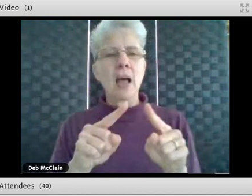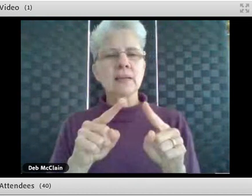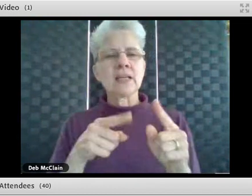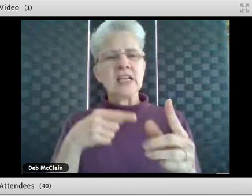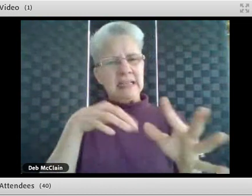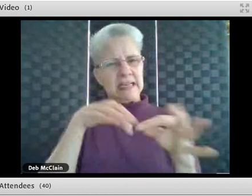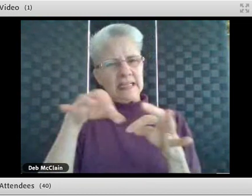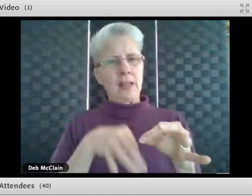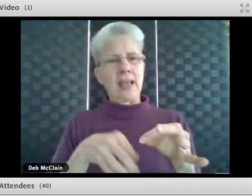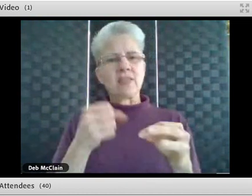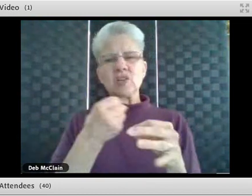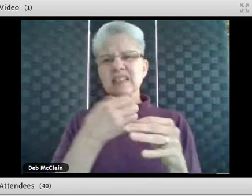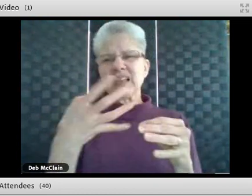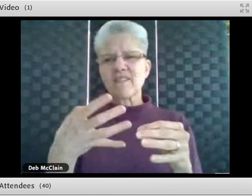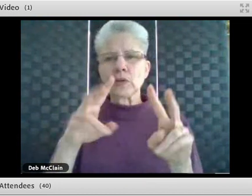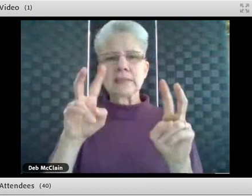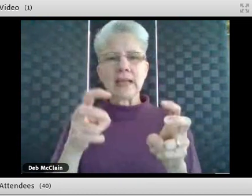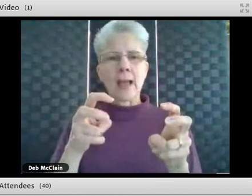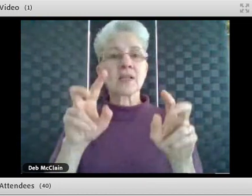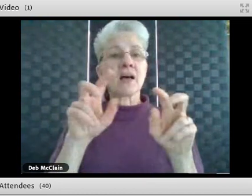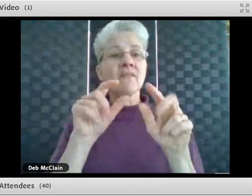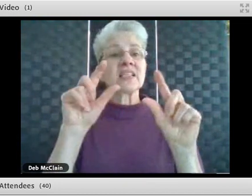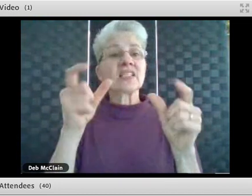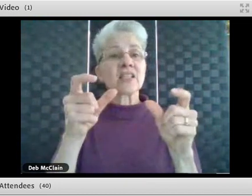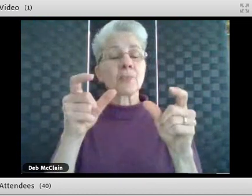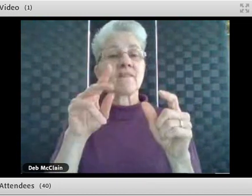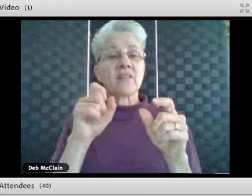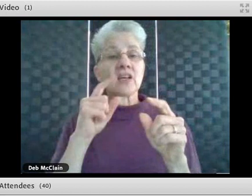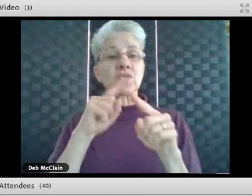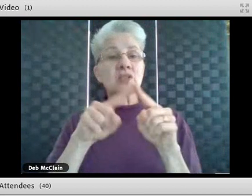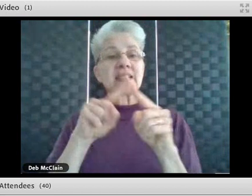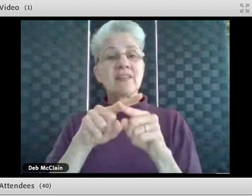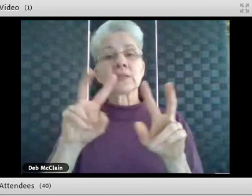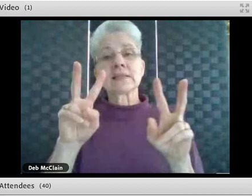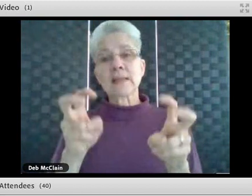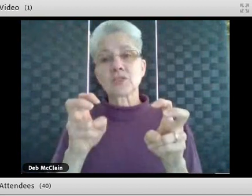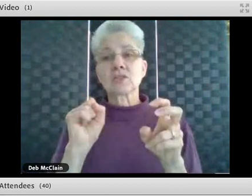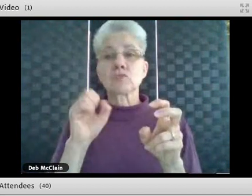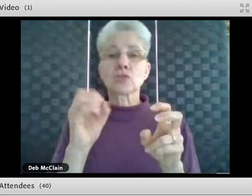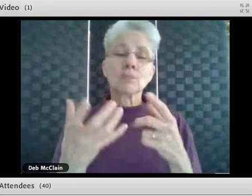that there's multiple type of subject fields for different types of subjects, so...